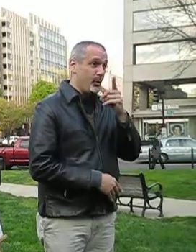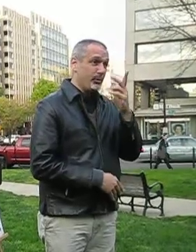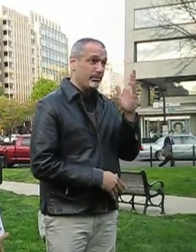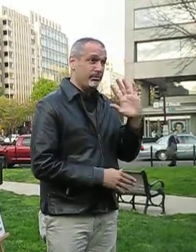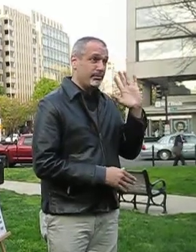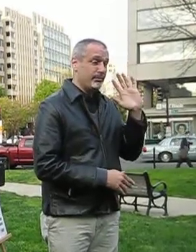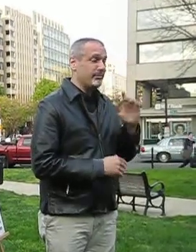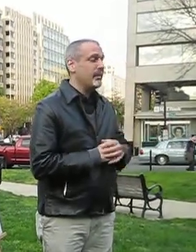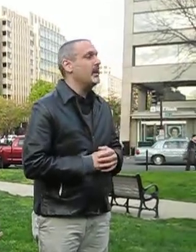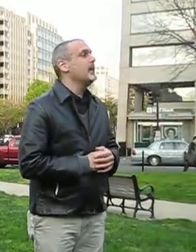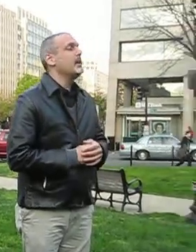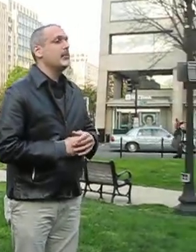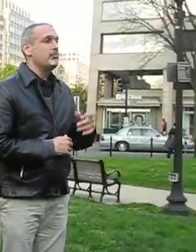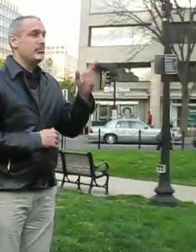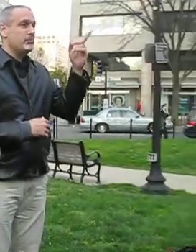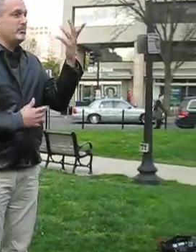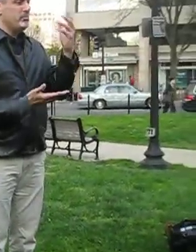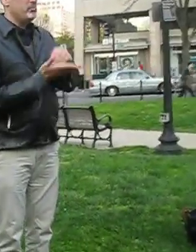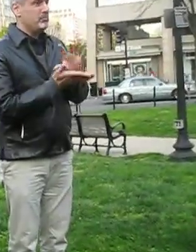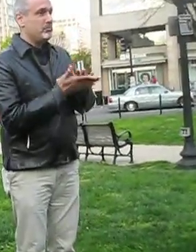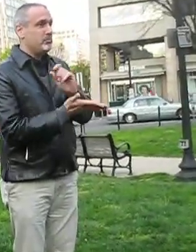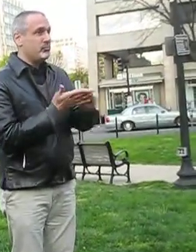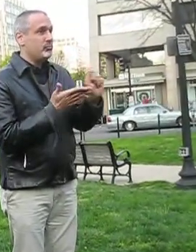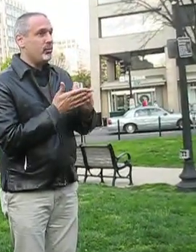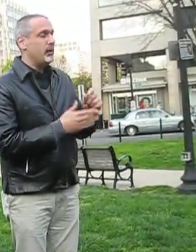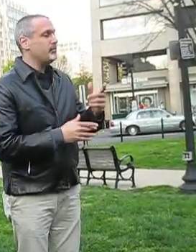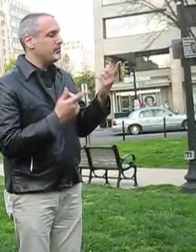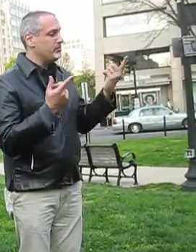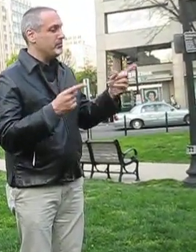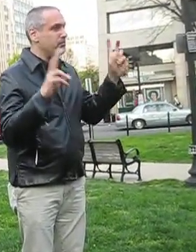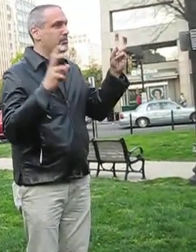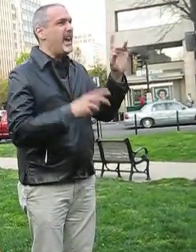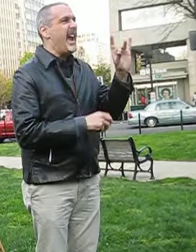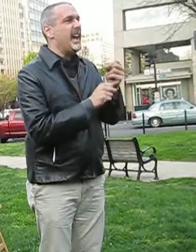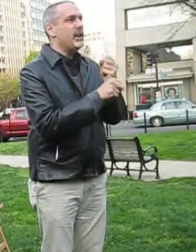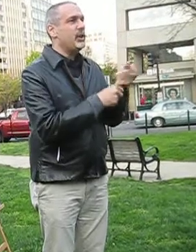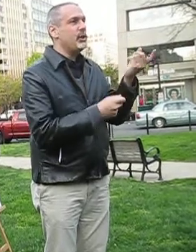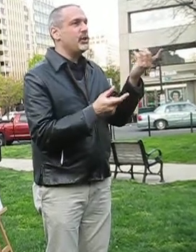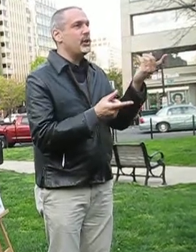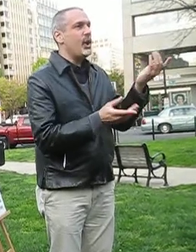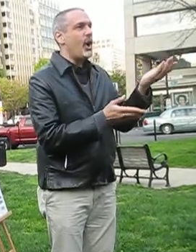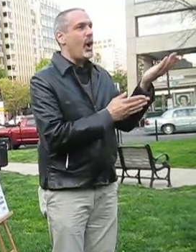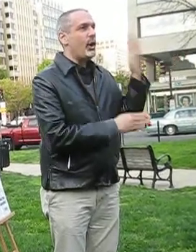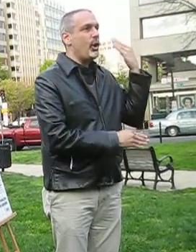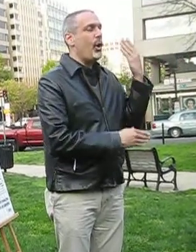....wrote 8 years ago, at Bissoch: I, Dr. Martin Luther